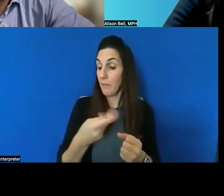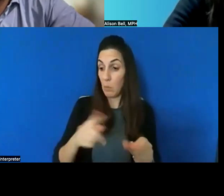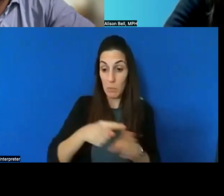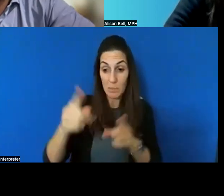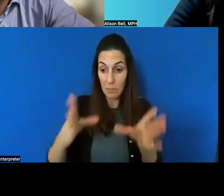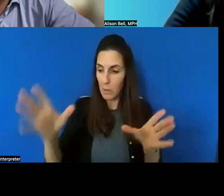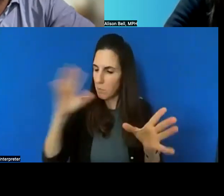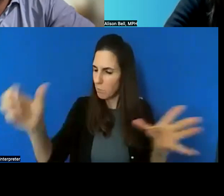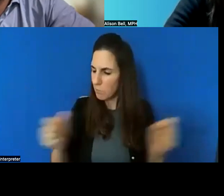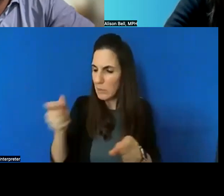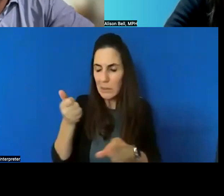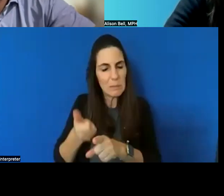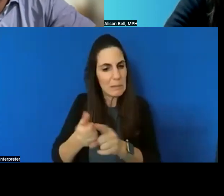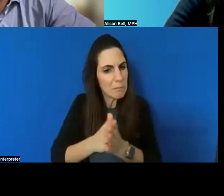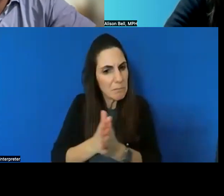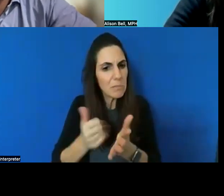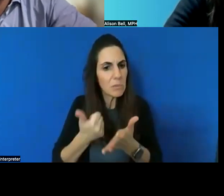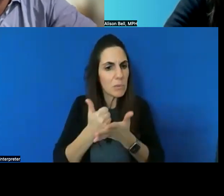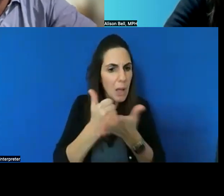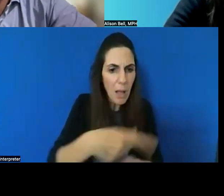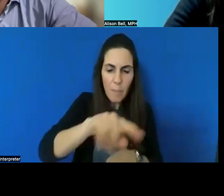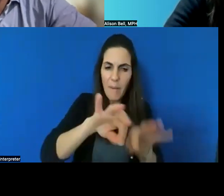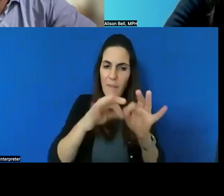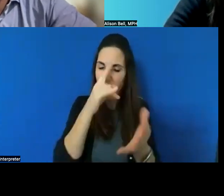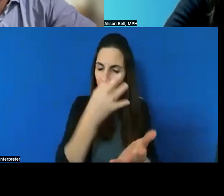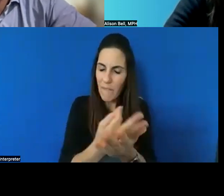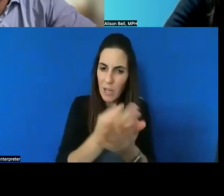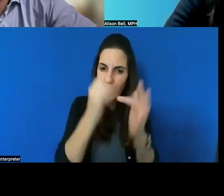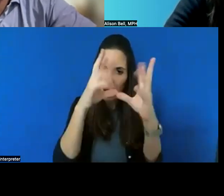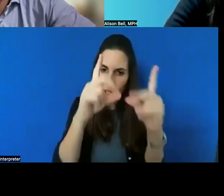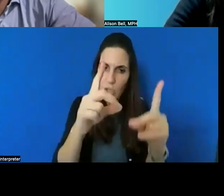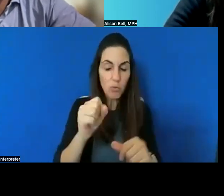individuals and families build a foundation for financial education so they begin saving for the